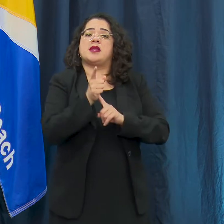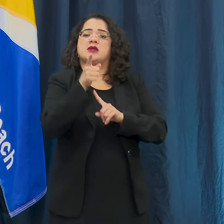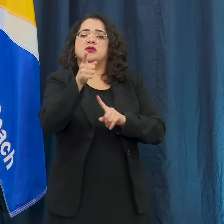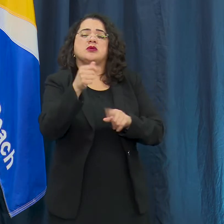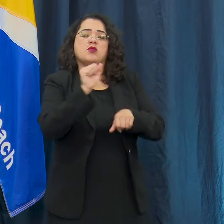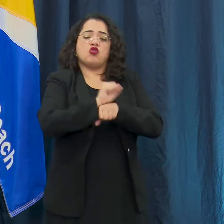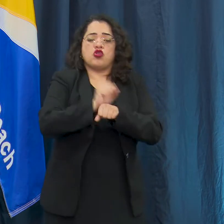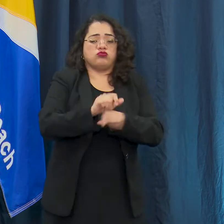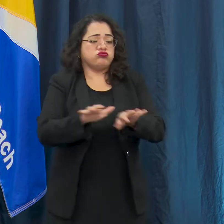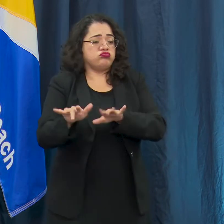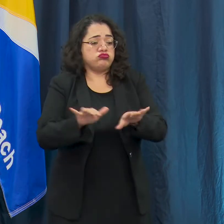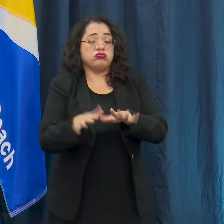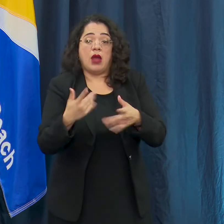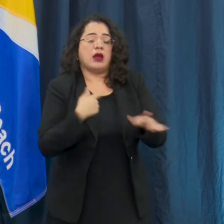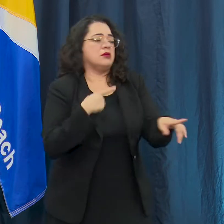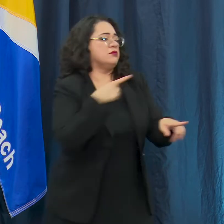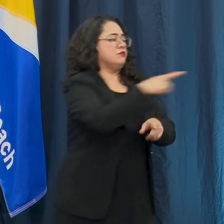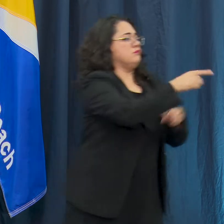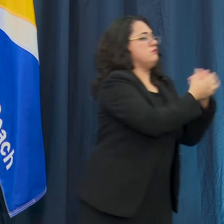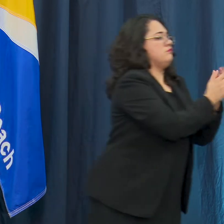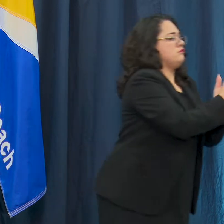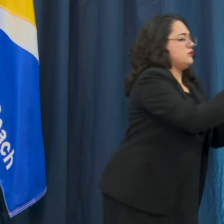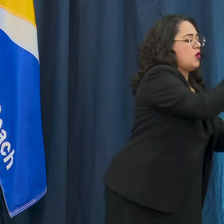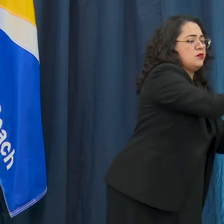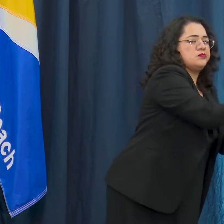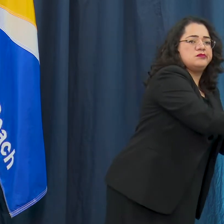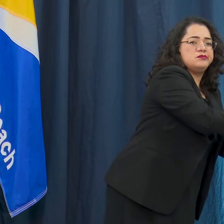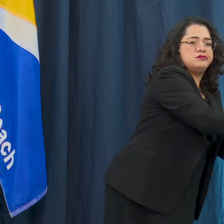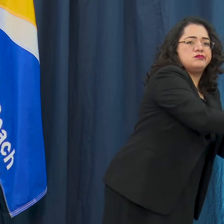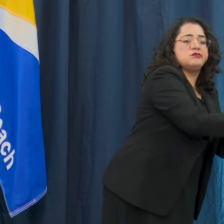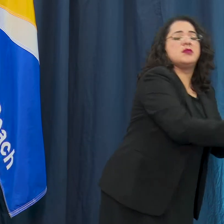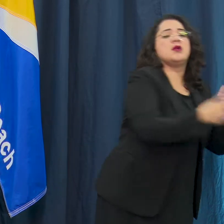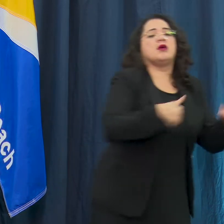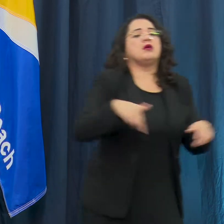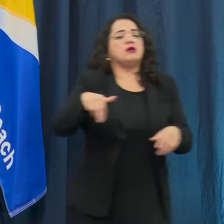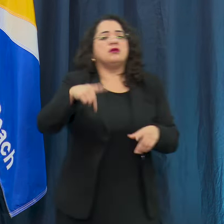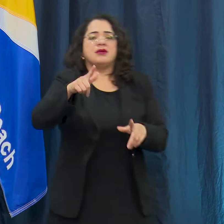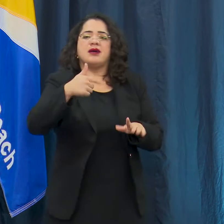and reopen in a way that's safe. In addition to that, we want to let